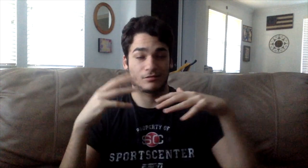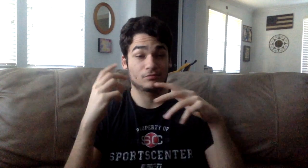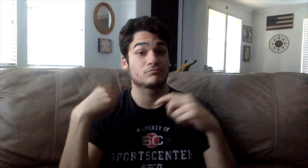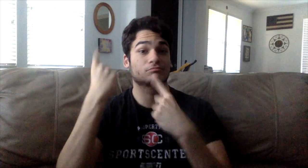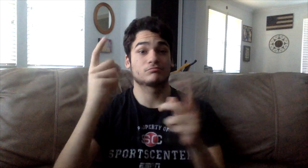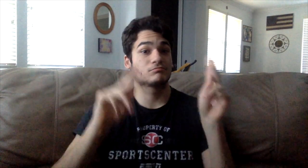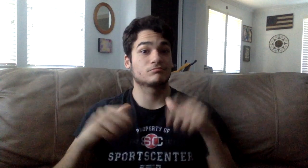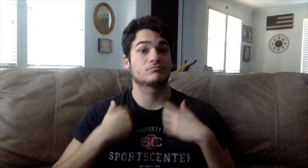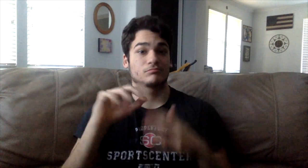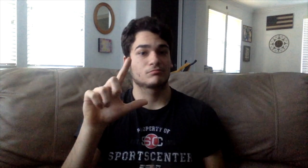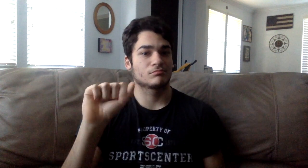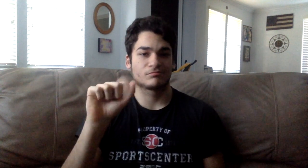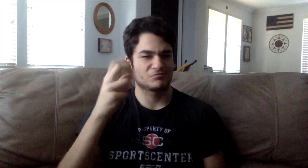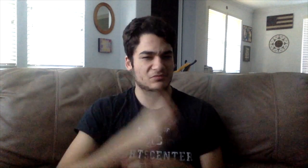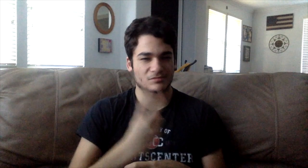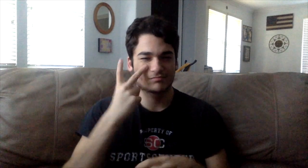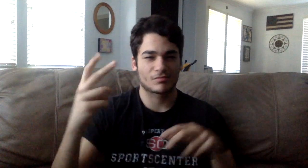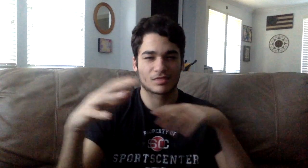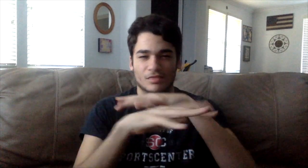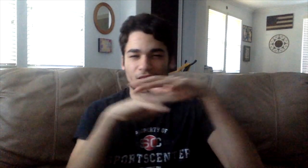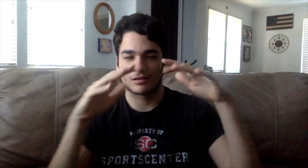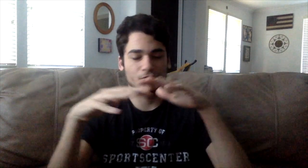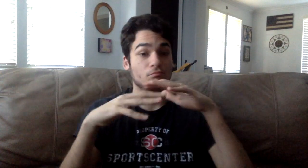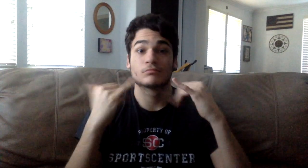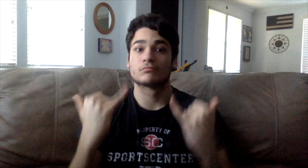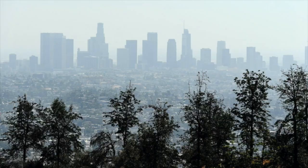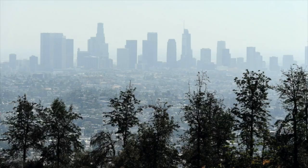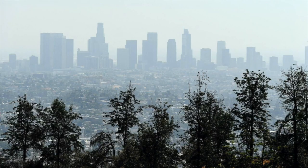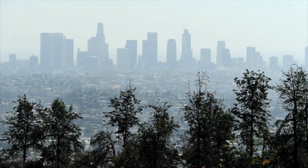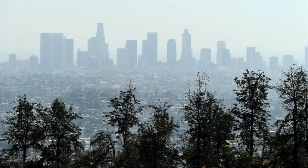Los Angeles residents were not able to view the sky.